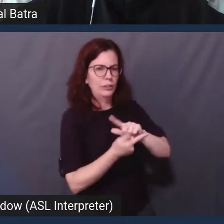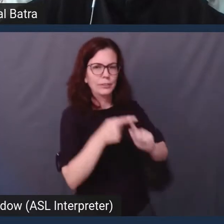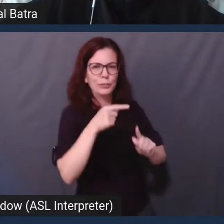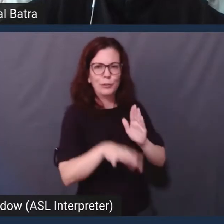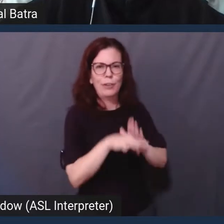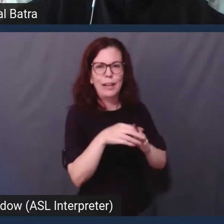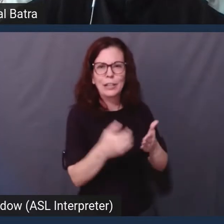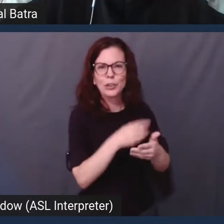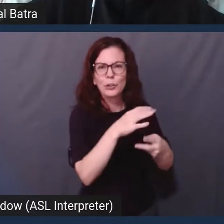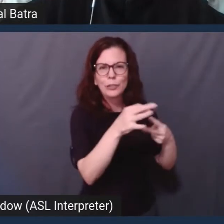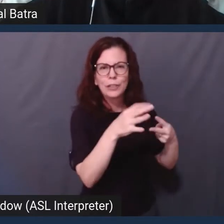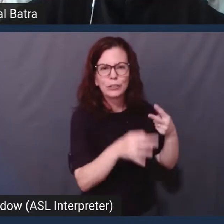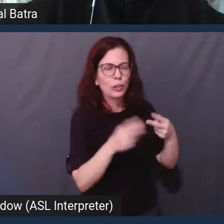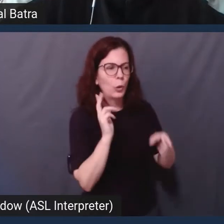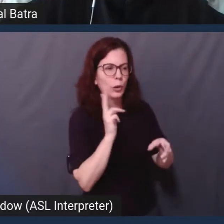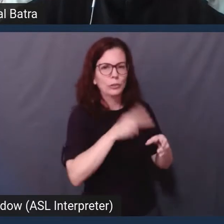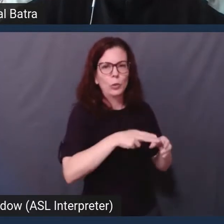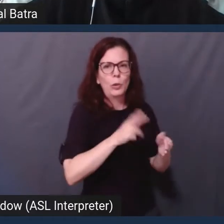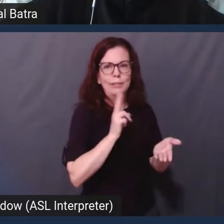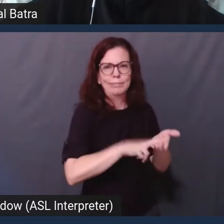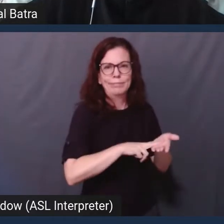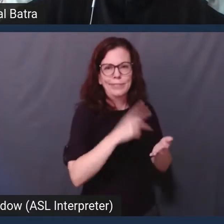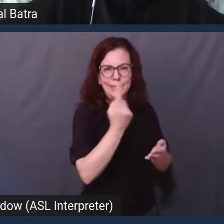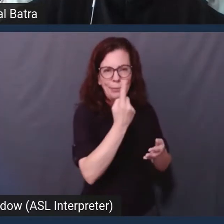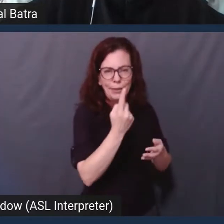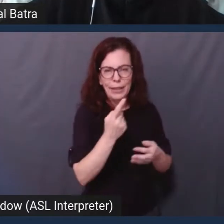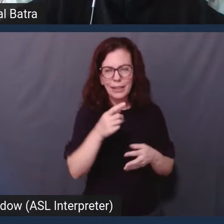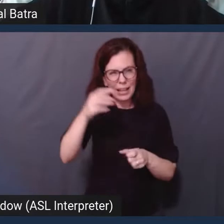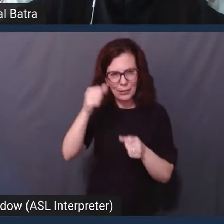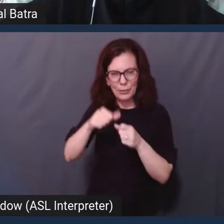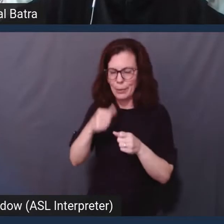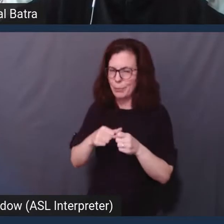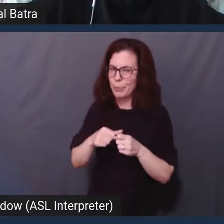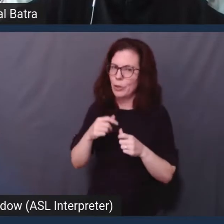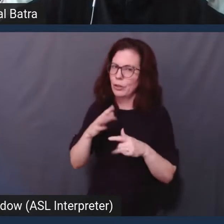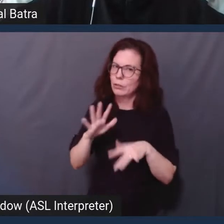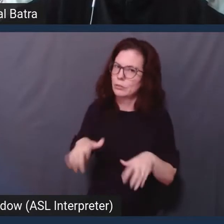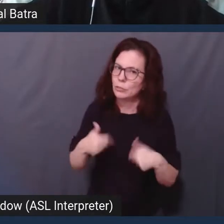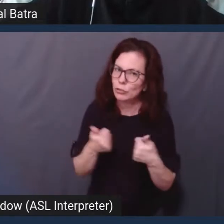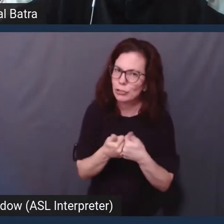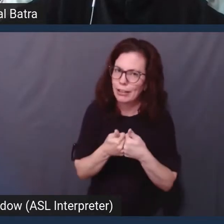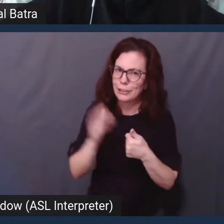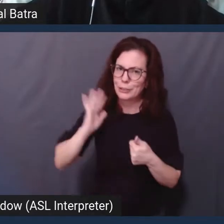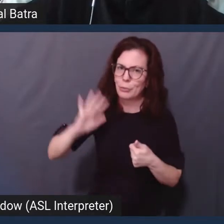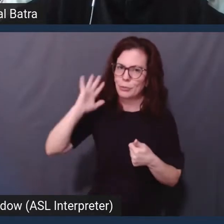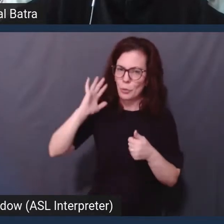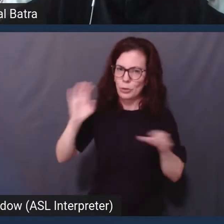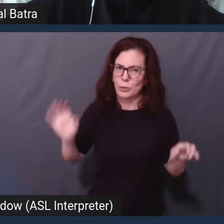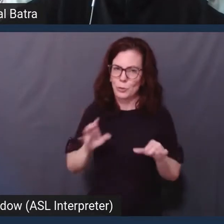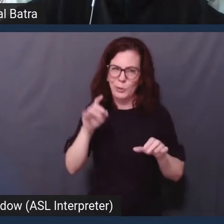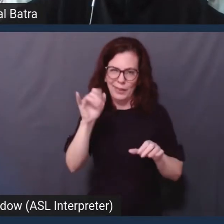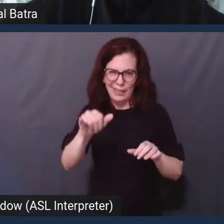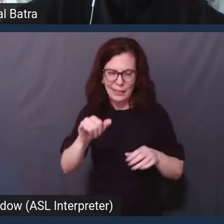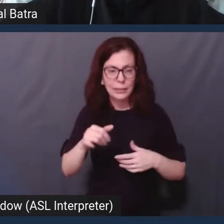signing up on something. - Mm-hmm. And I remember that was always very challenging to do, so if I understand correctly, - Yup.